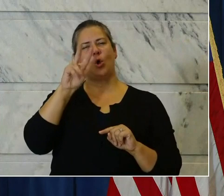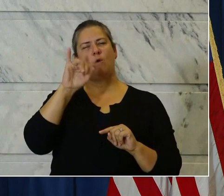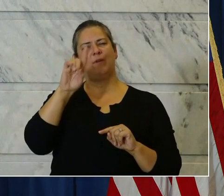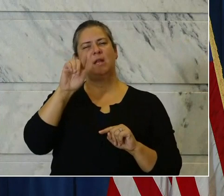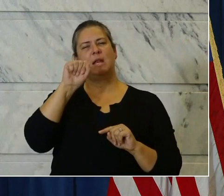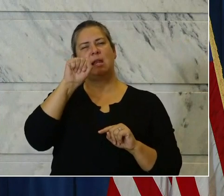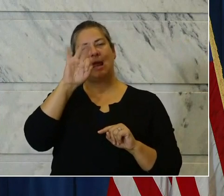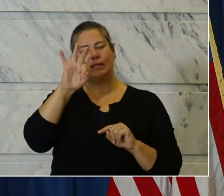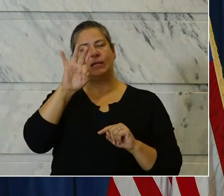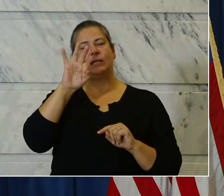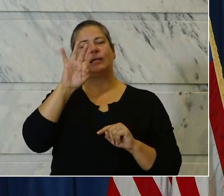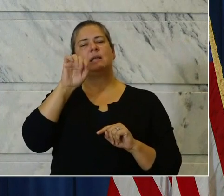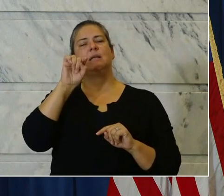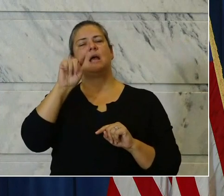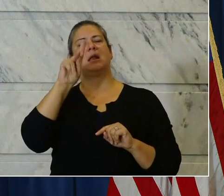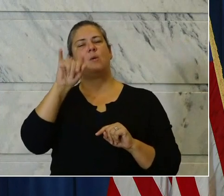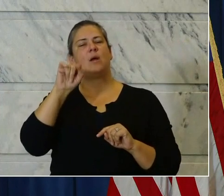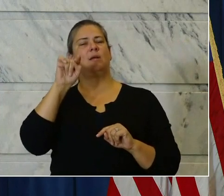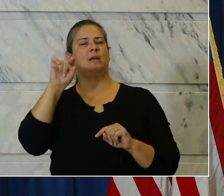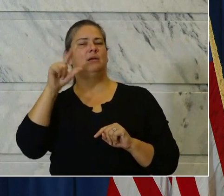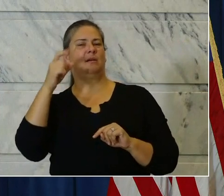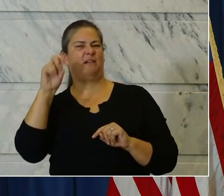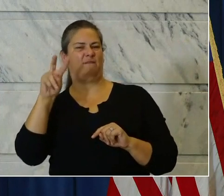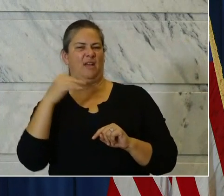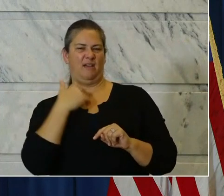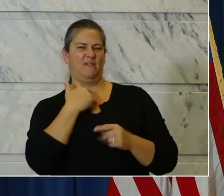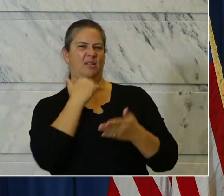THREE FOUR TWO AND THIS IS ALL